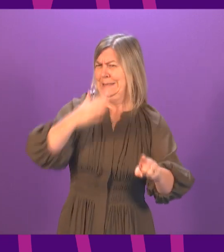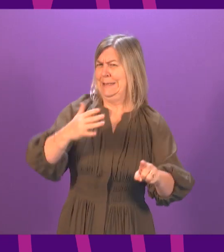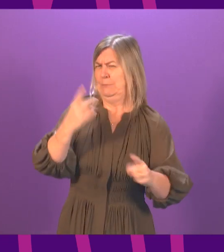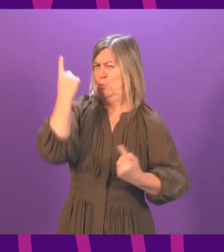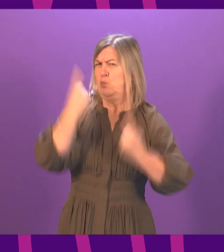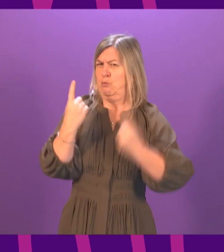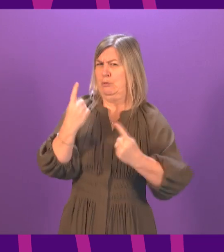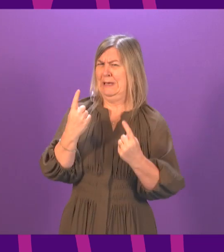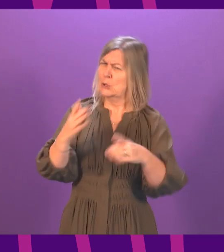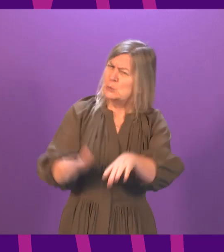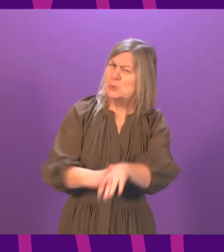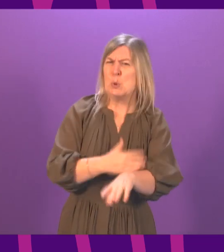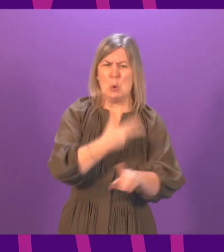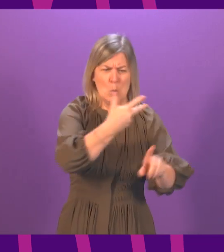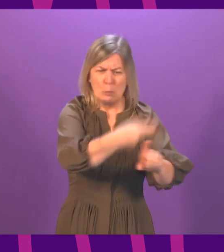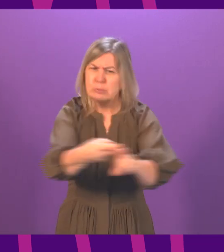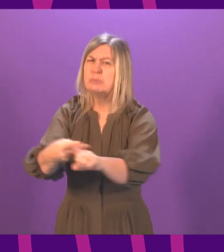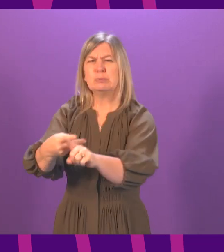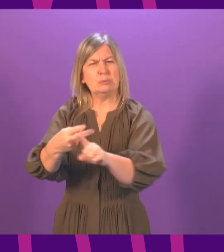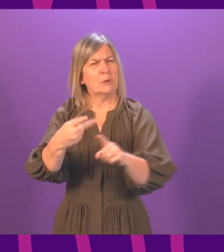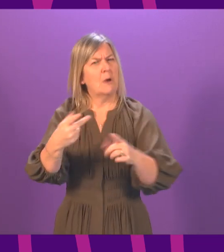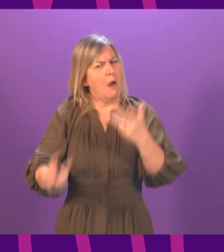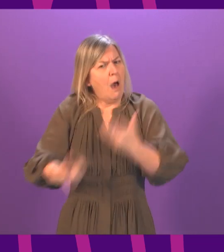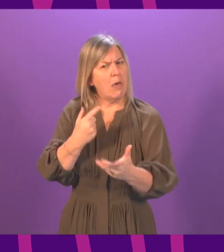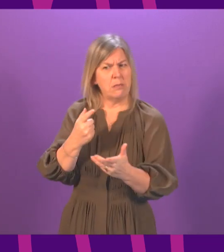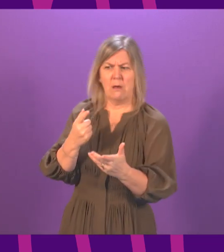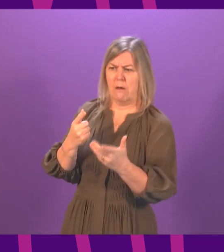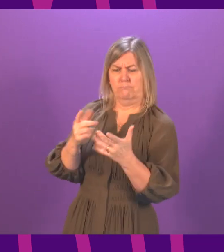vaccination centres, which have already been set up elsewhere and are due to open in Scotland soon,